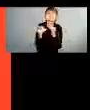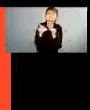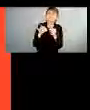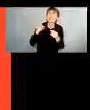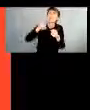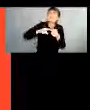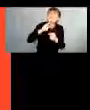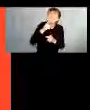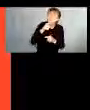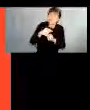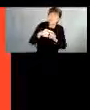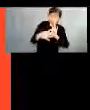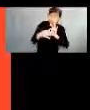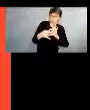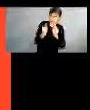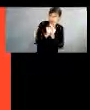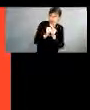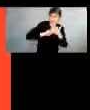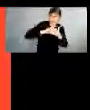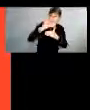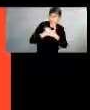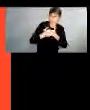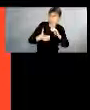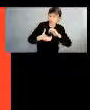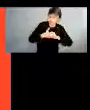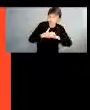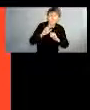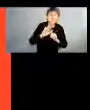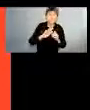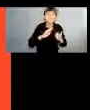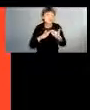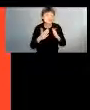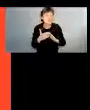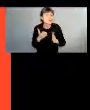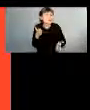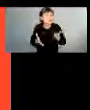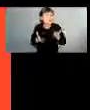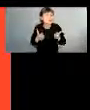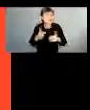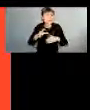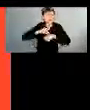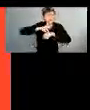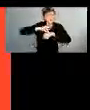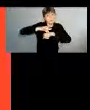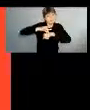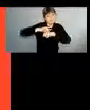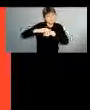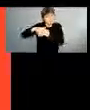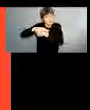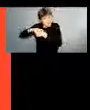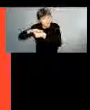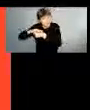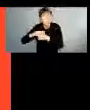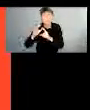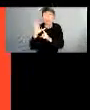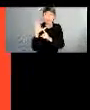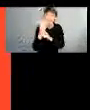this project. Your communities might also be geographical, cultural, academic, or artistic